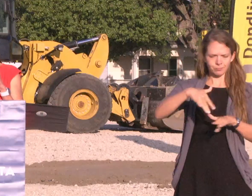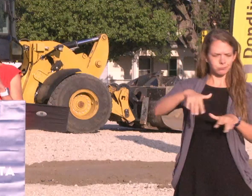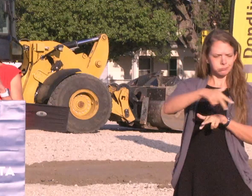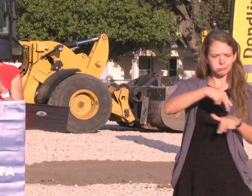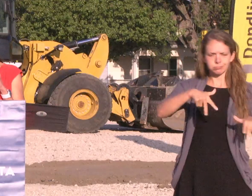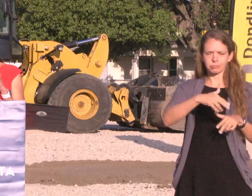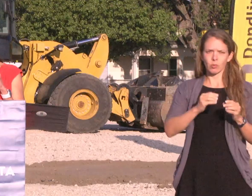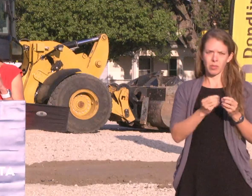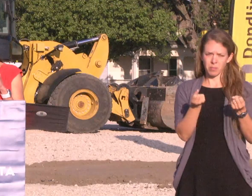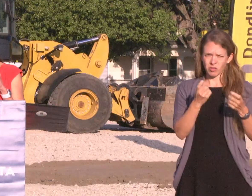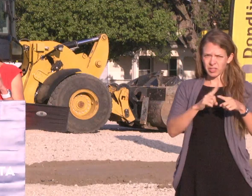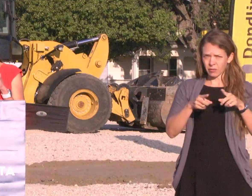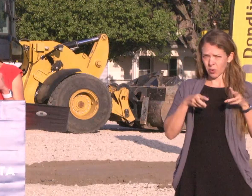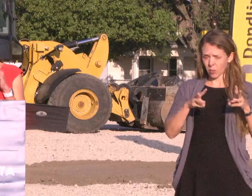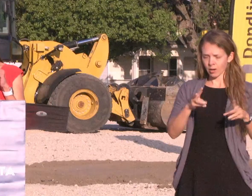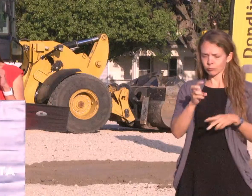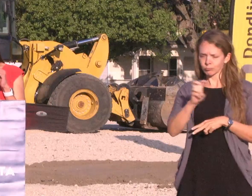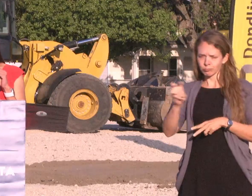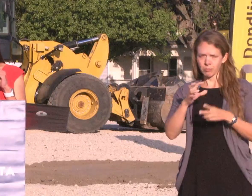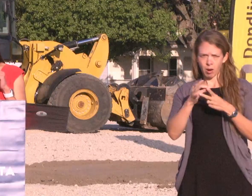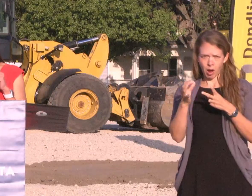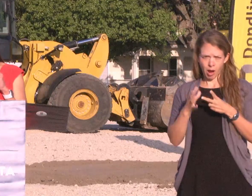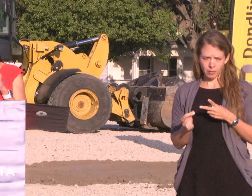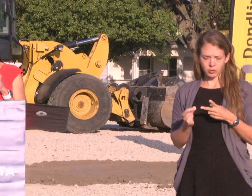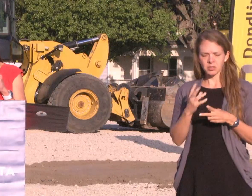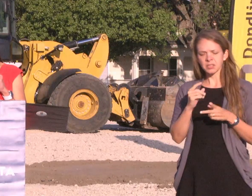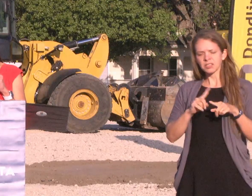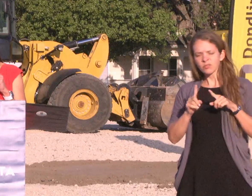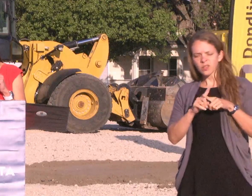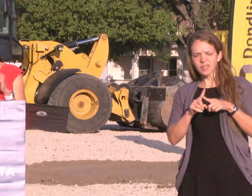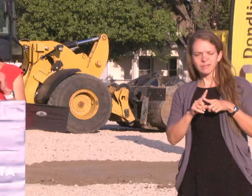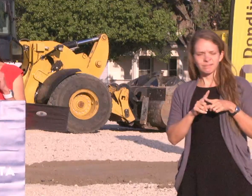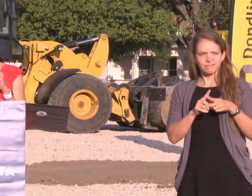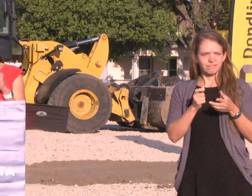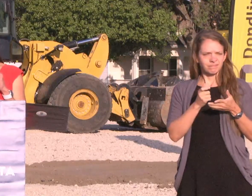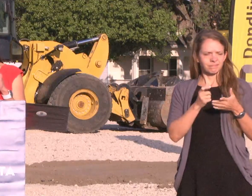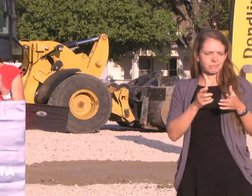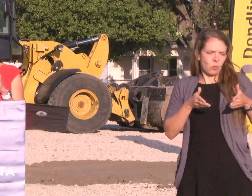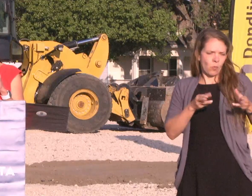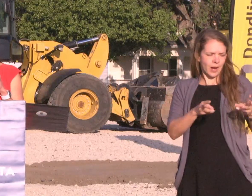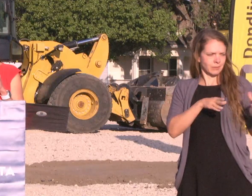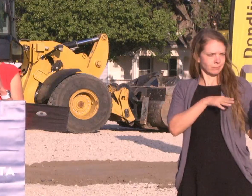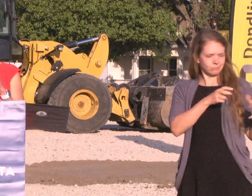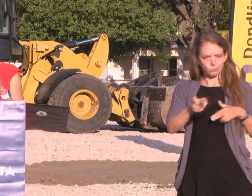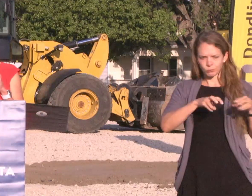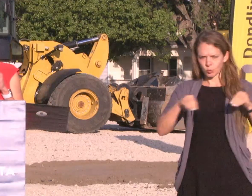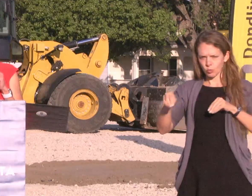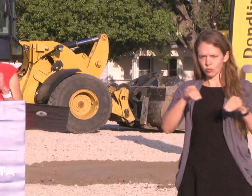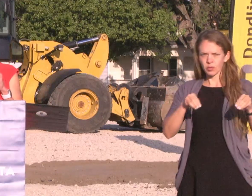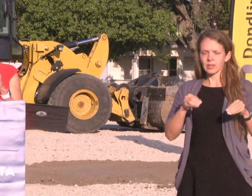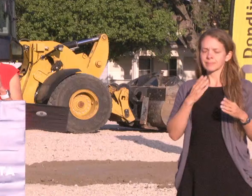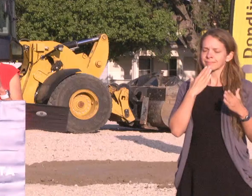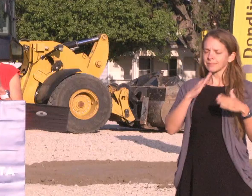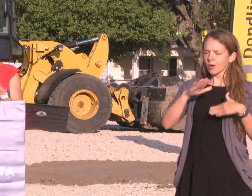Transportation options and amenities we're so thankful to all of our part Partners who have